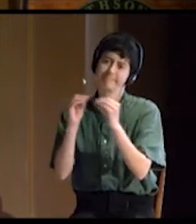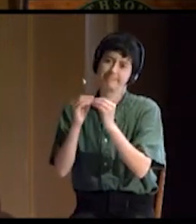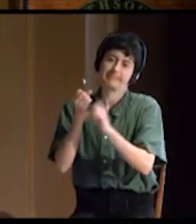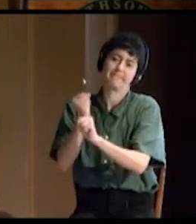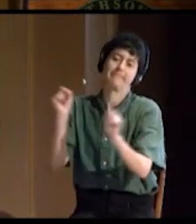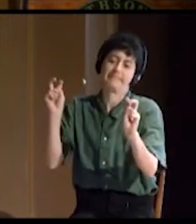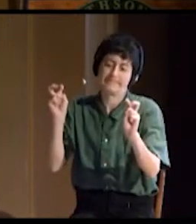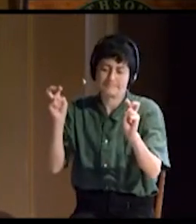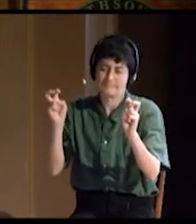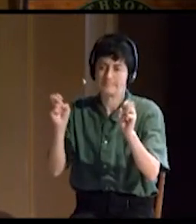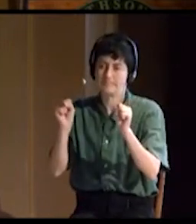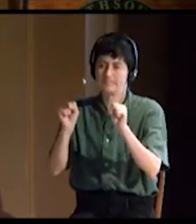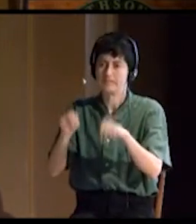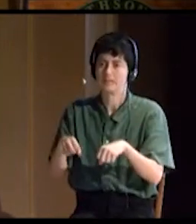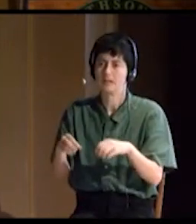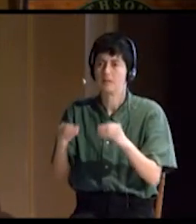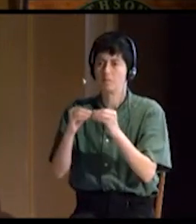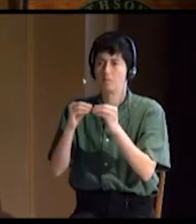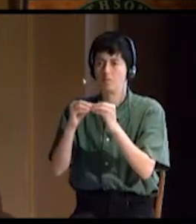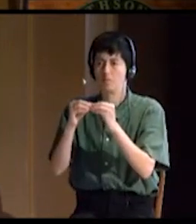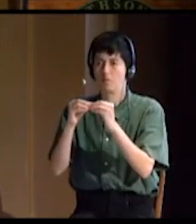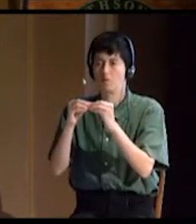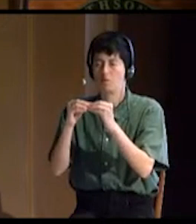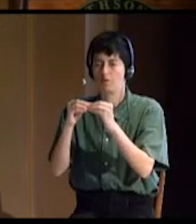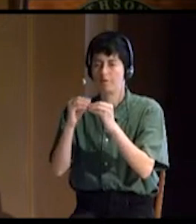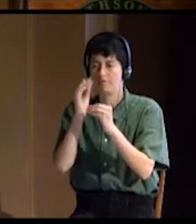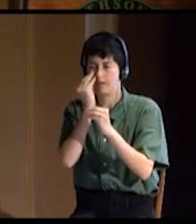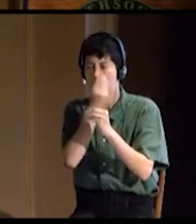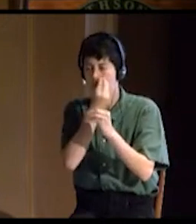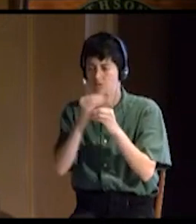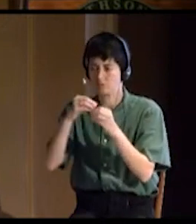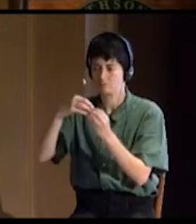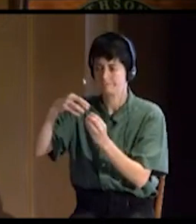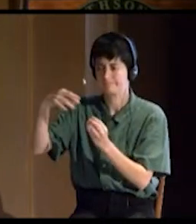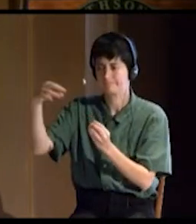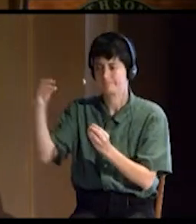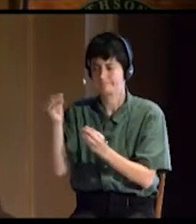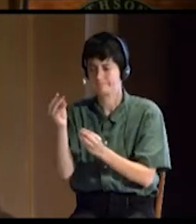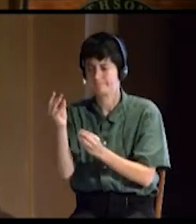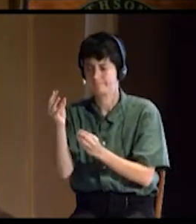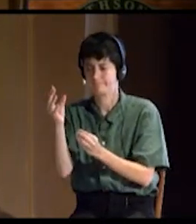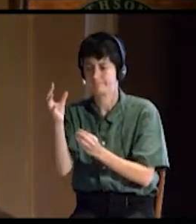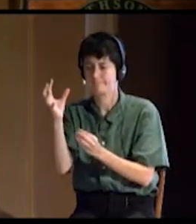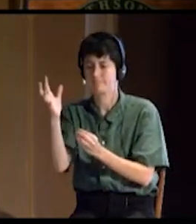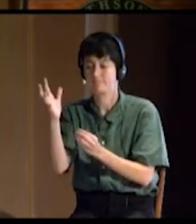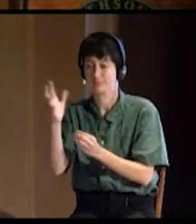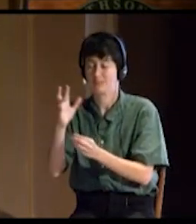and then consequently more fruits, but they require much more energy. They're often seen in tropical areas where resources,